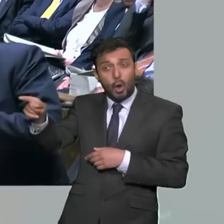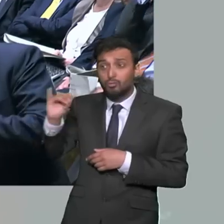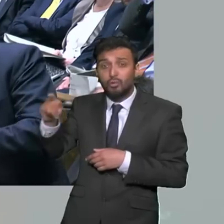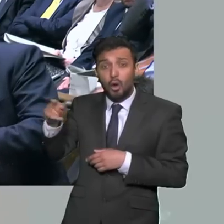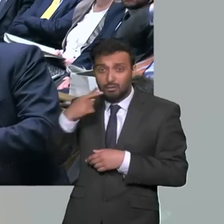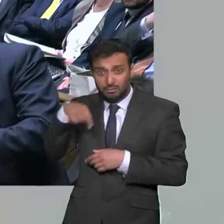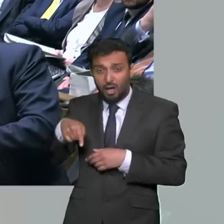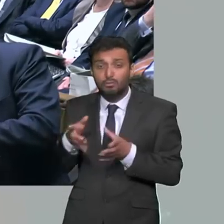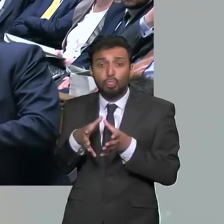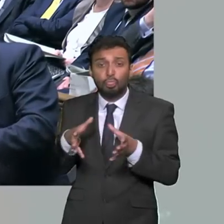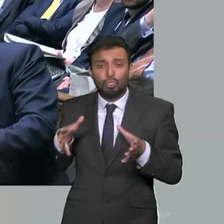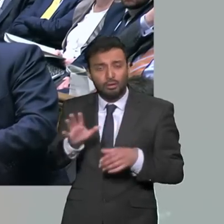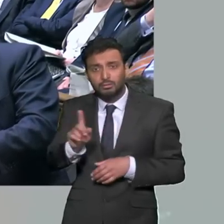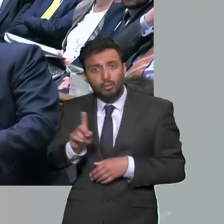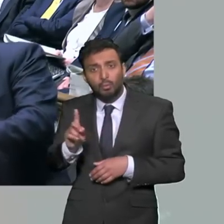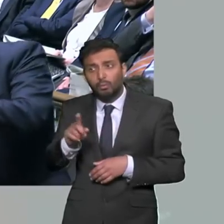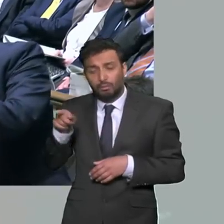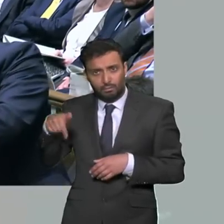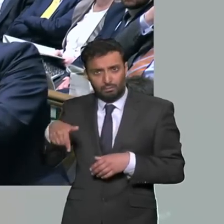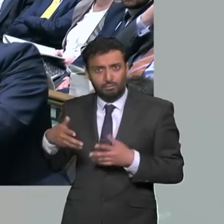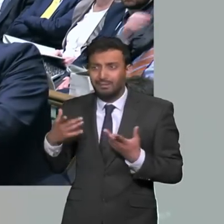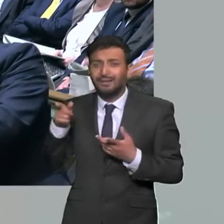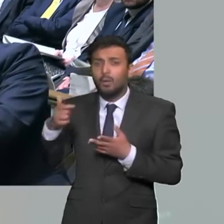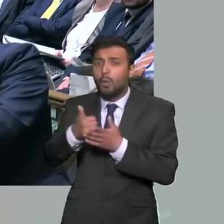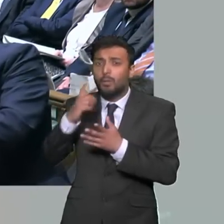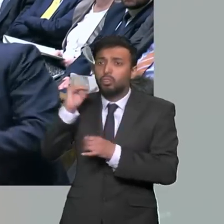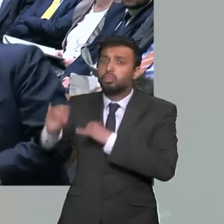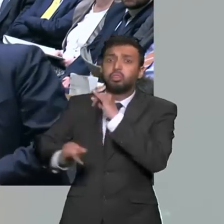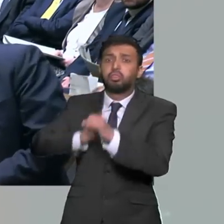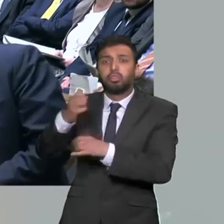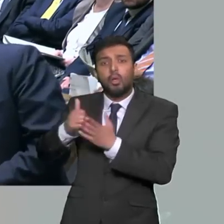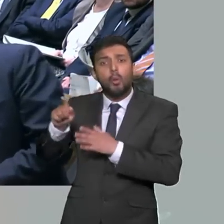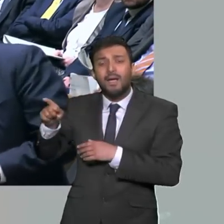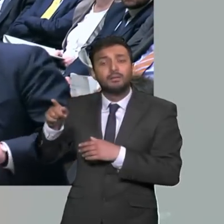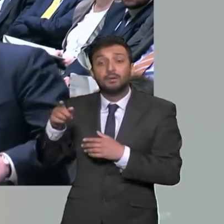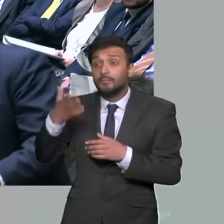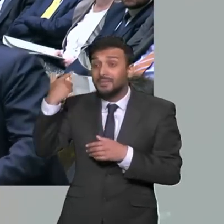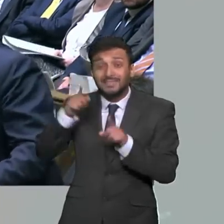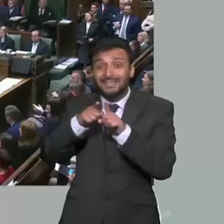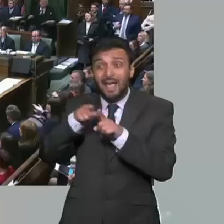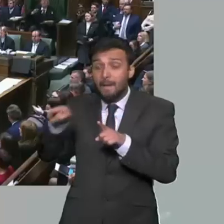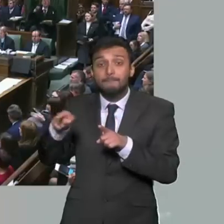He runs it down. He was proved wrong about covid, and he is going to be proved wrong again.